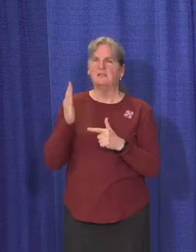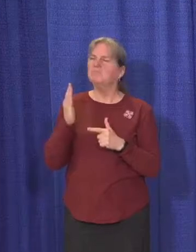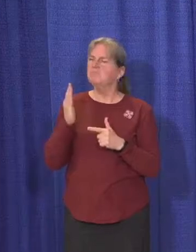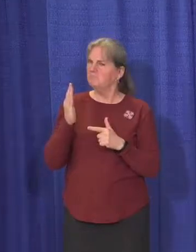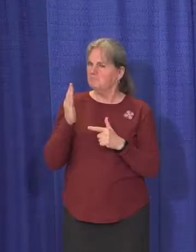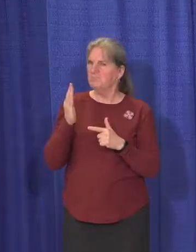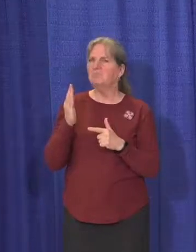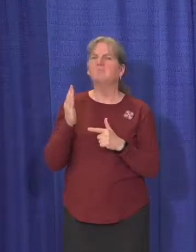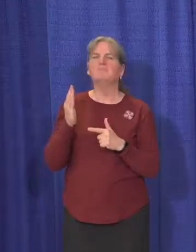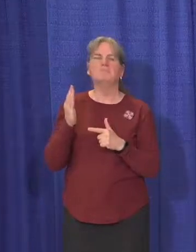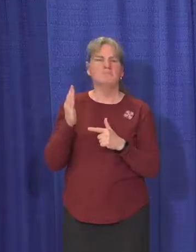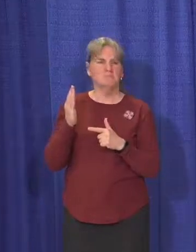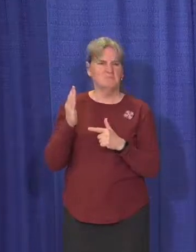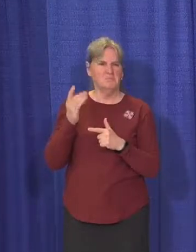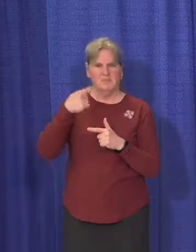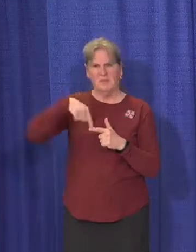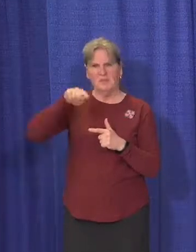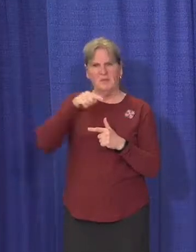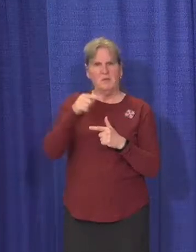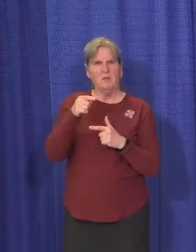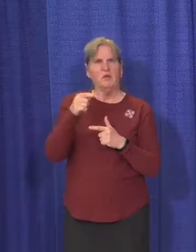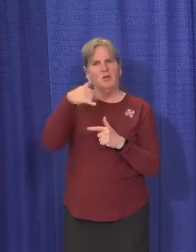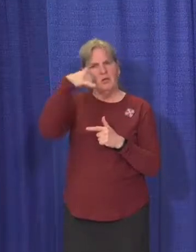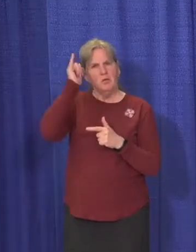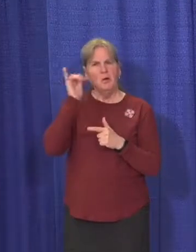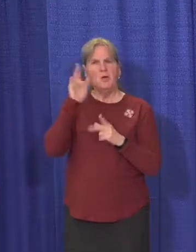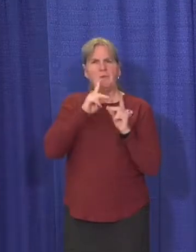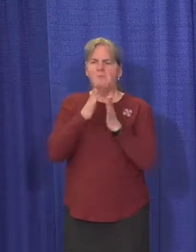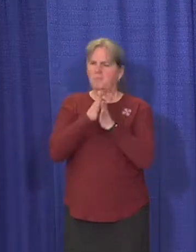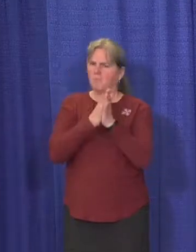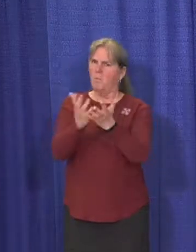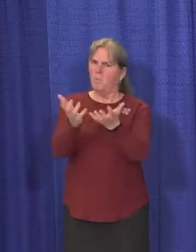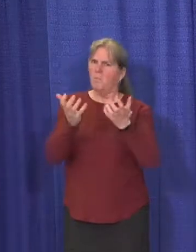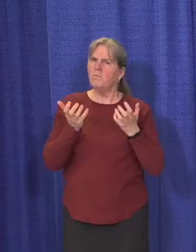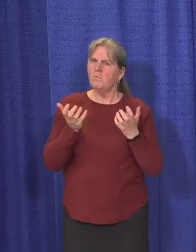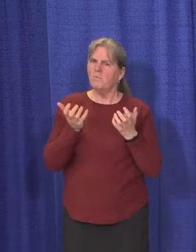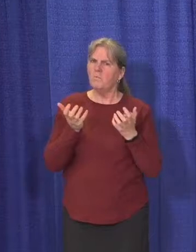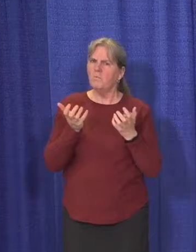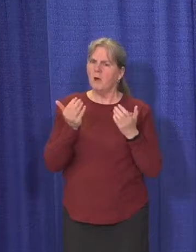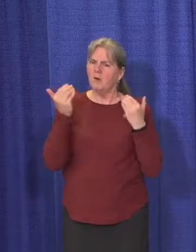were and it became clear there was strong public interest as